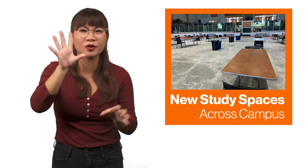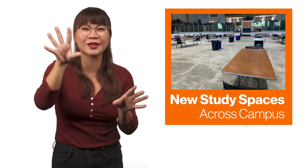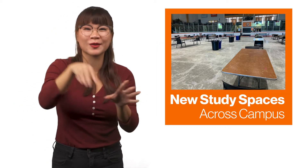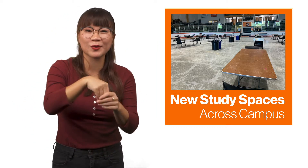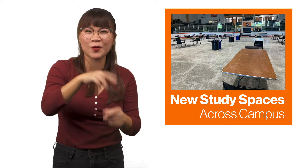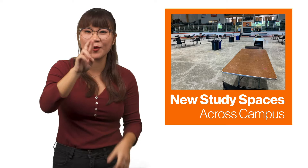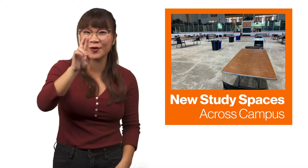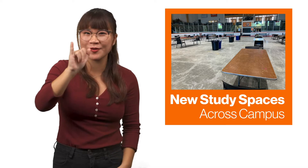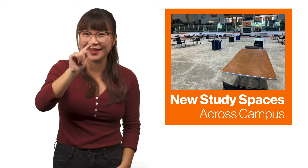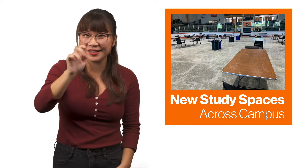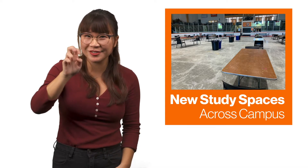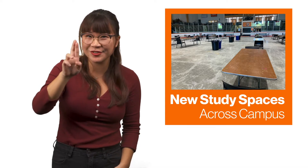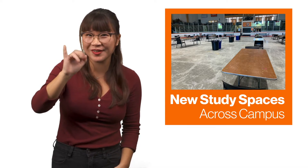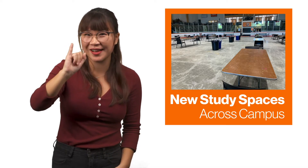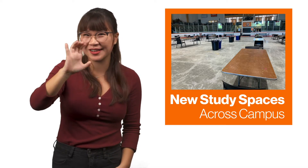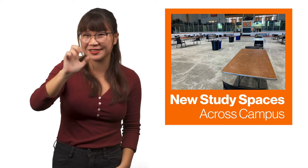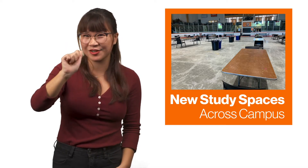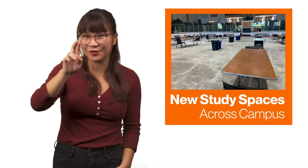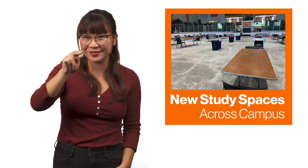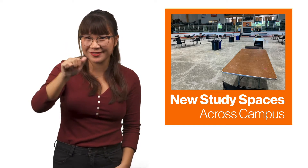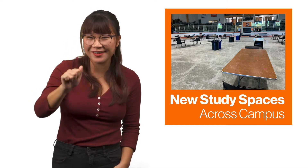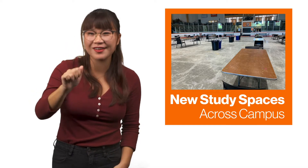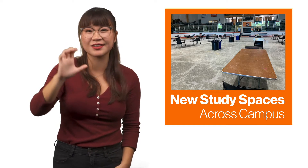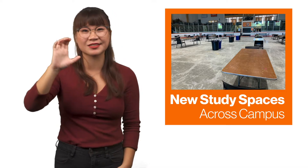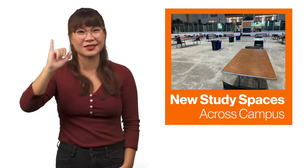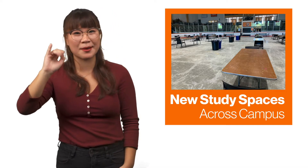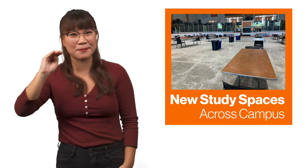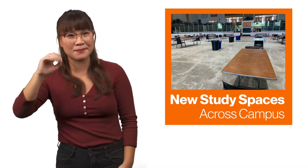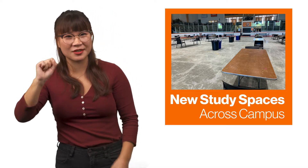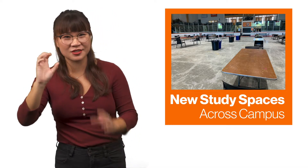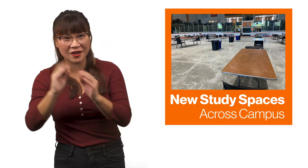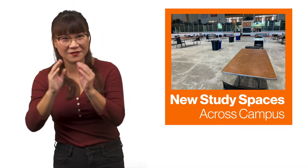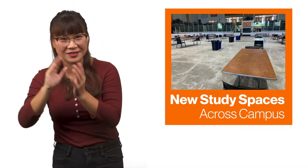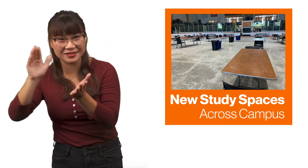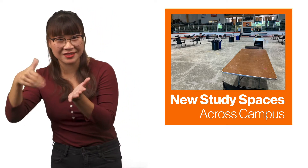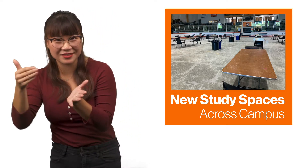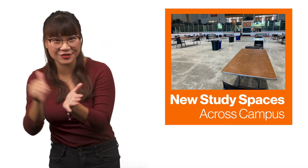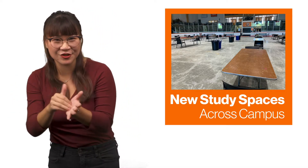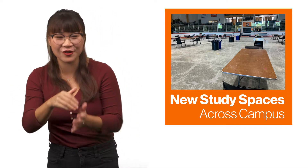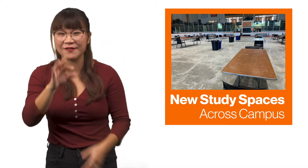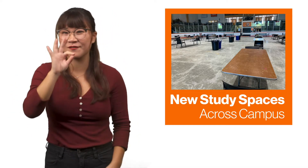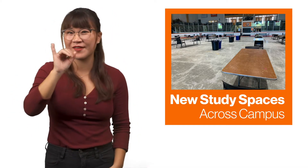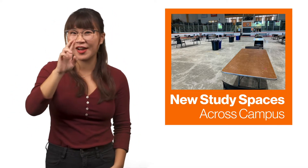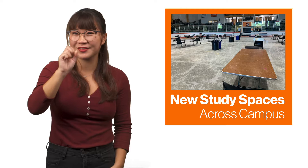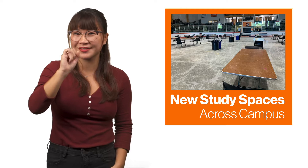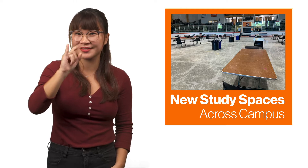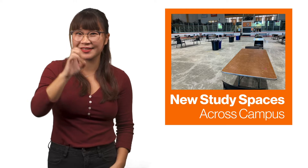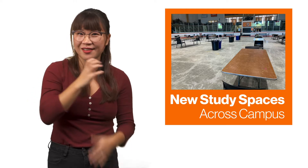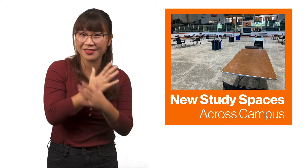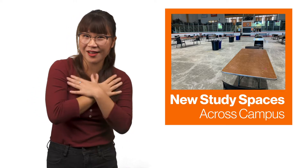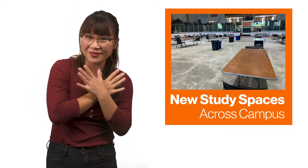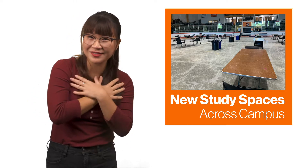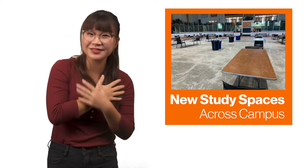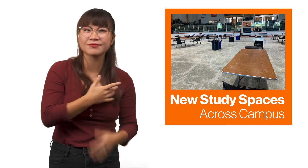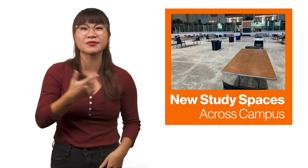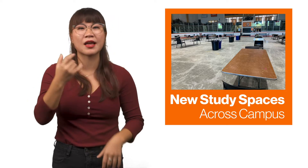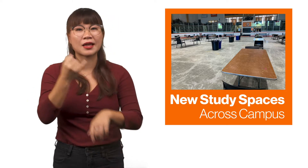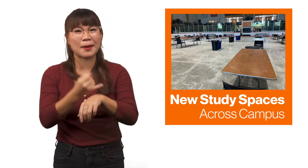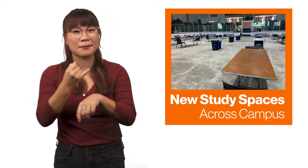These spaces include the Ritter Ice Arena, CIMS conference center, Fireside Lounge,